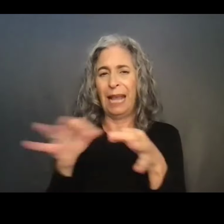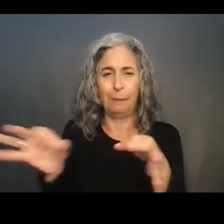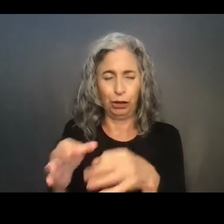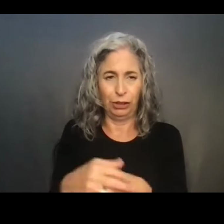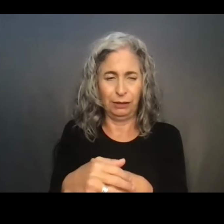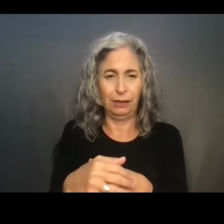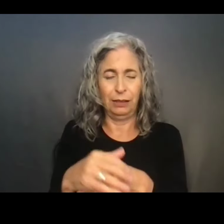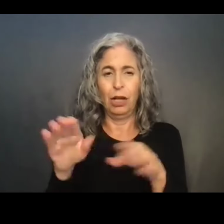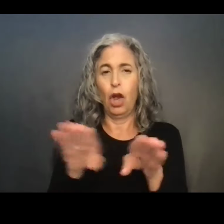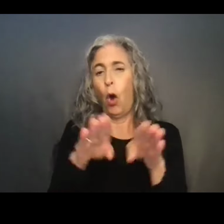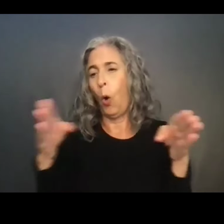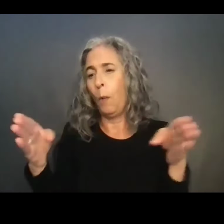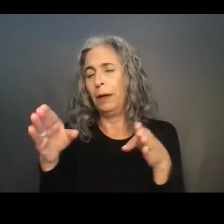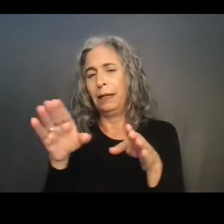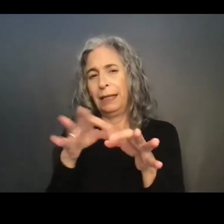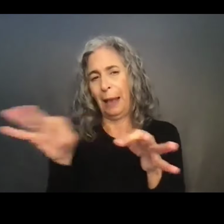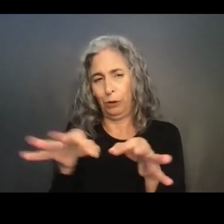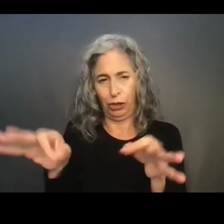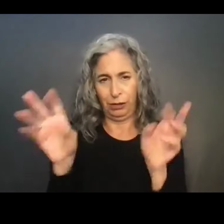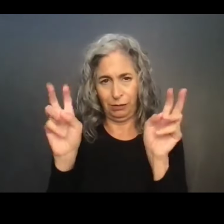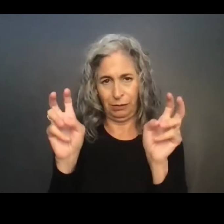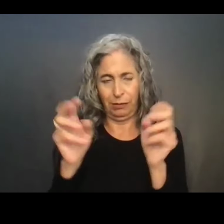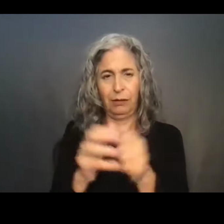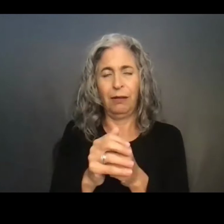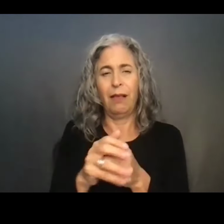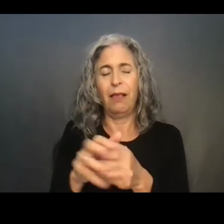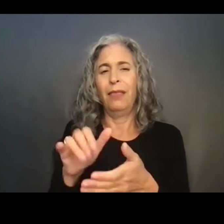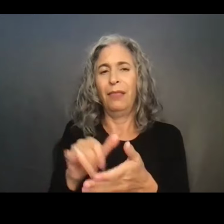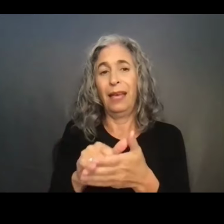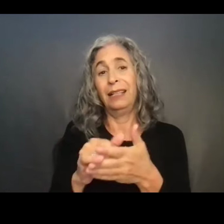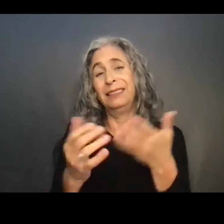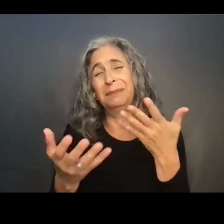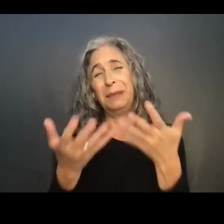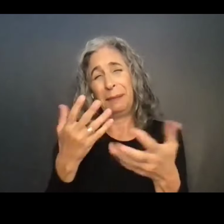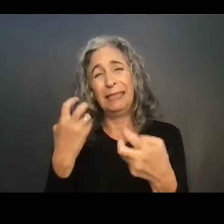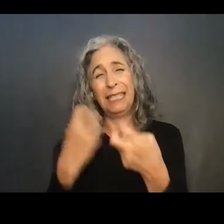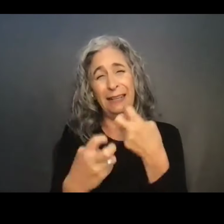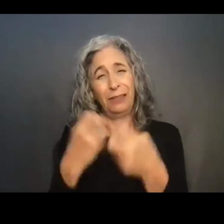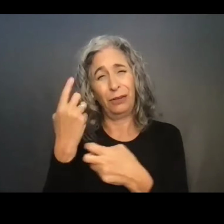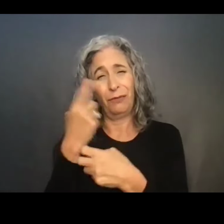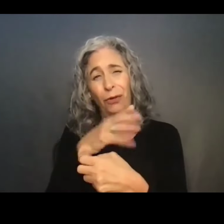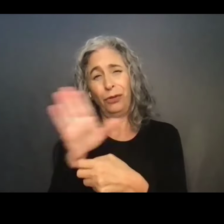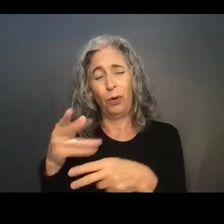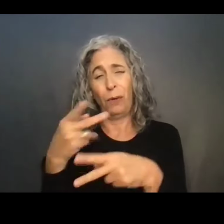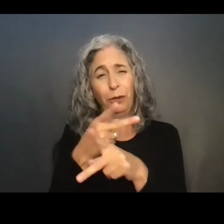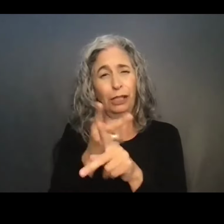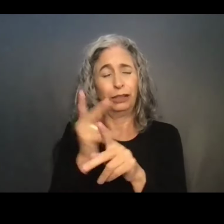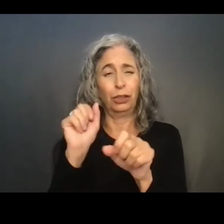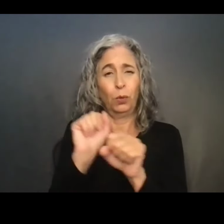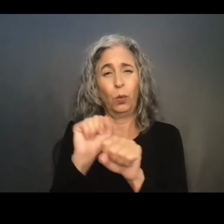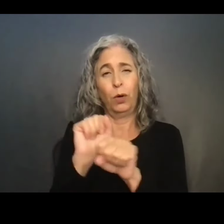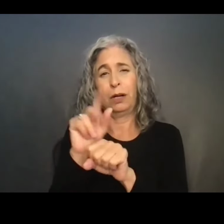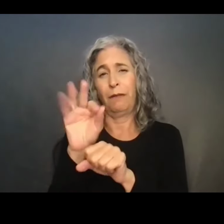captions. That -- which may be difficult for your production workflow because then you have video